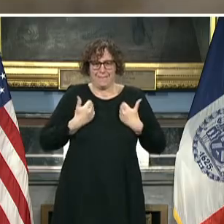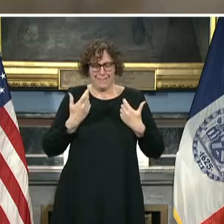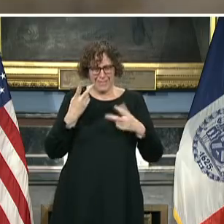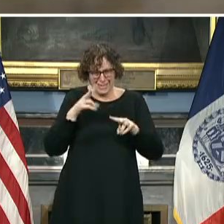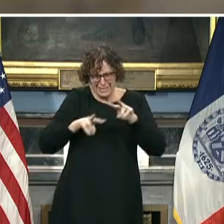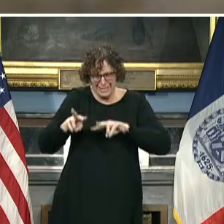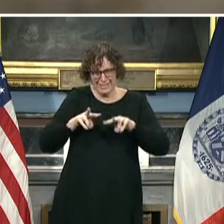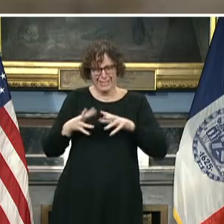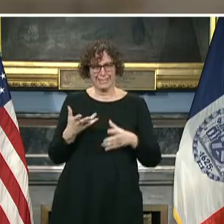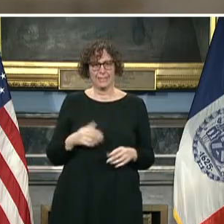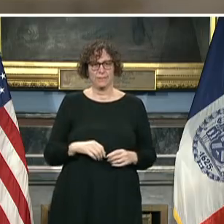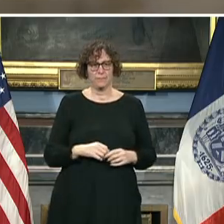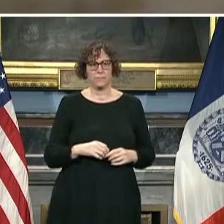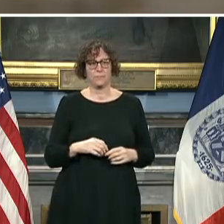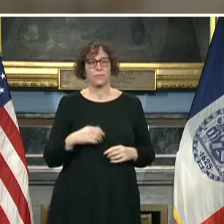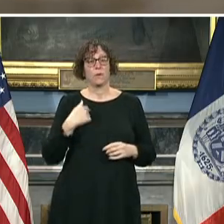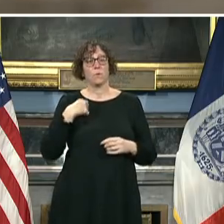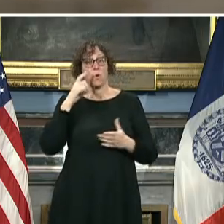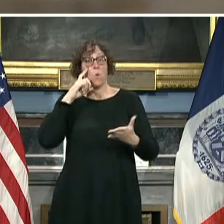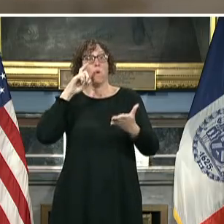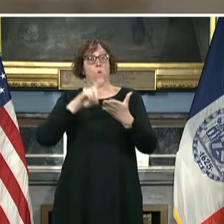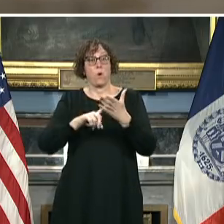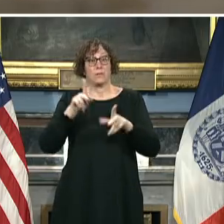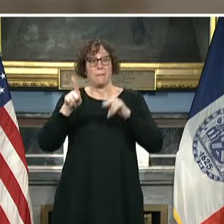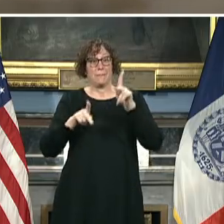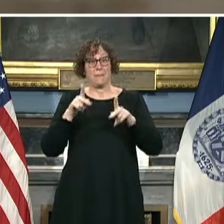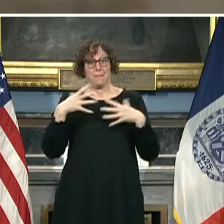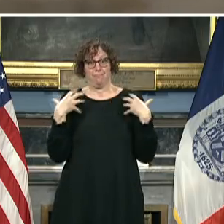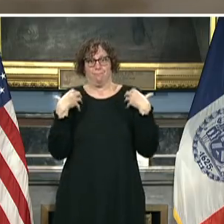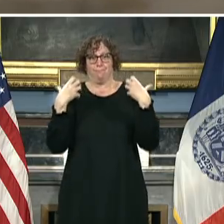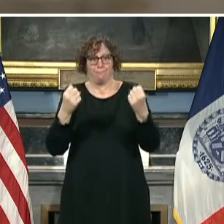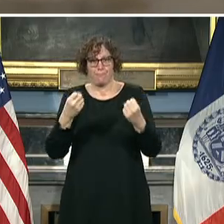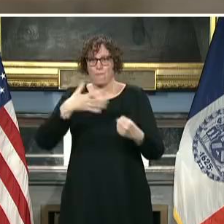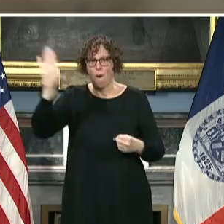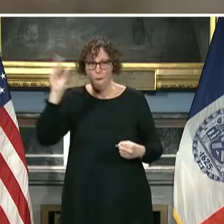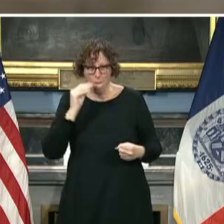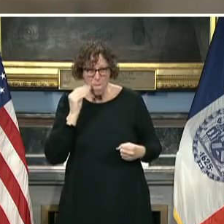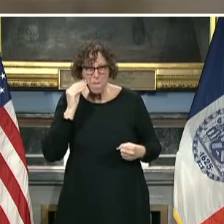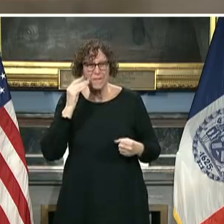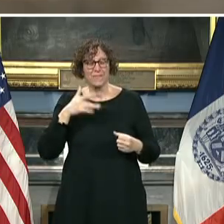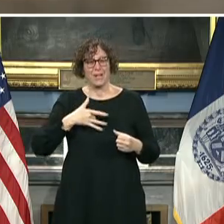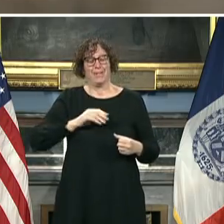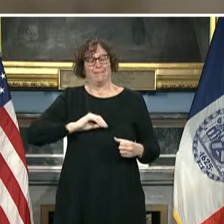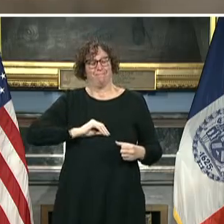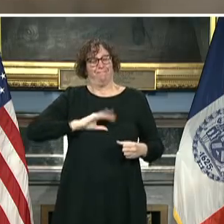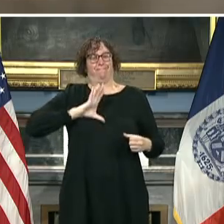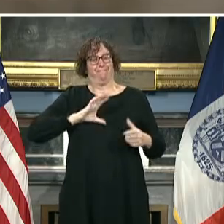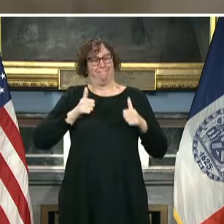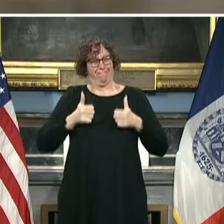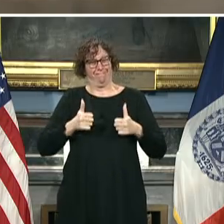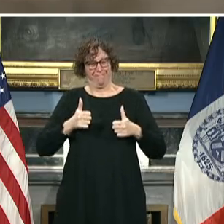NEWS OF PEOPLE GETTING EXTUBATED AND GOING HOME, KIND OF LIKE THE GOOD NEWS AND WHAT GIVES US HOPE FROM TOURING